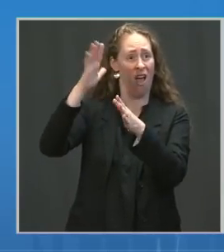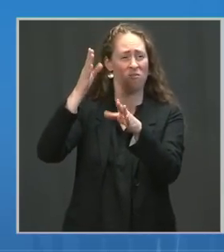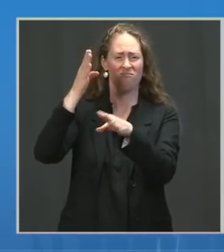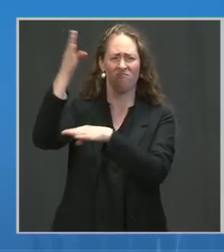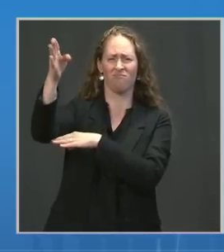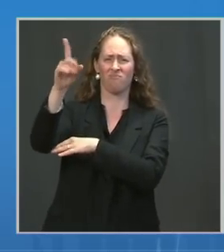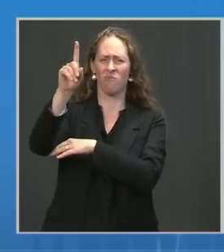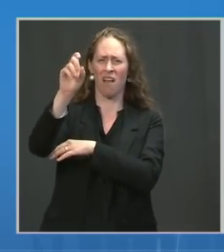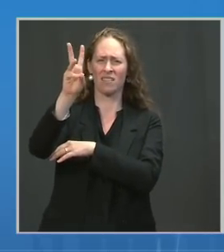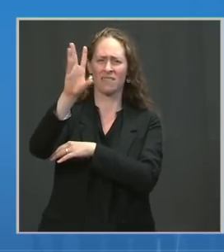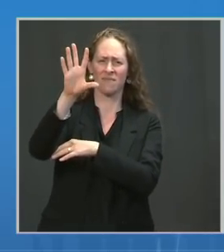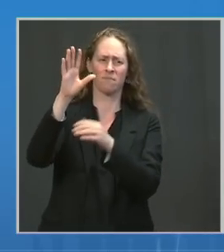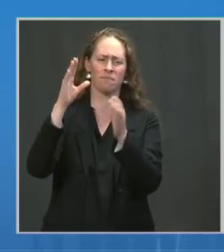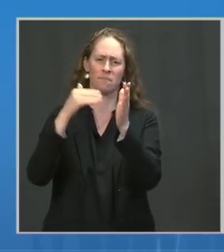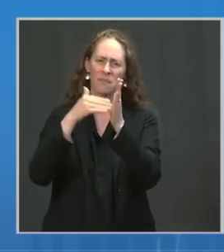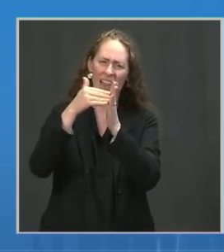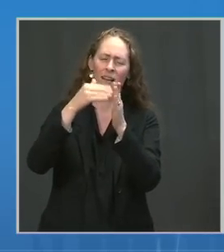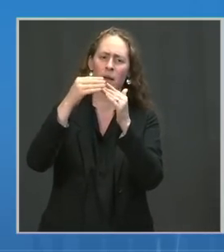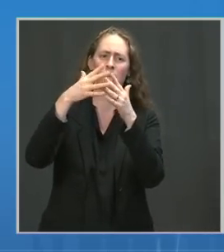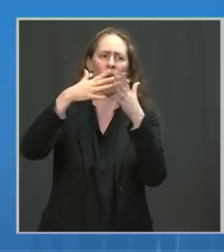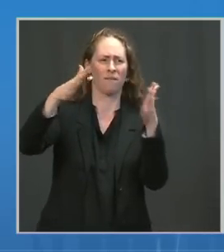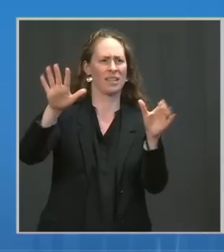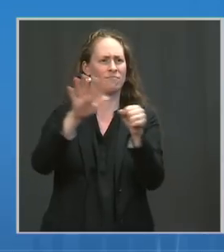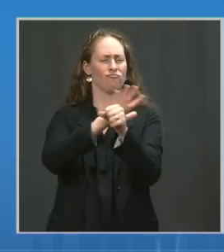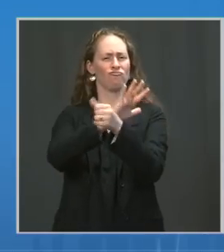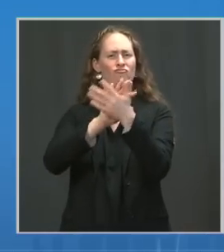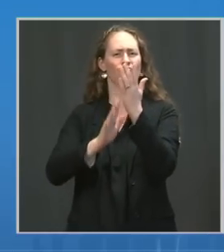including 80 percent of seniors, who are the most vulnerable.